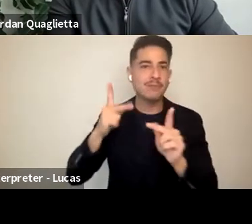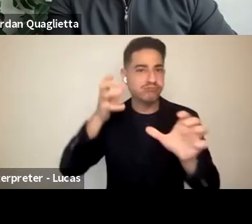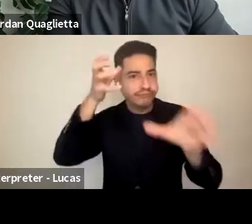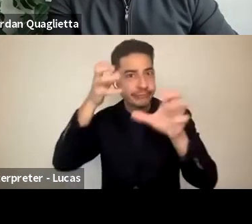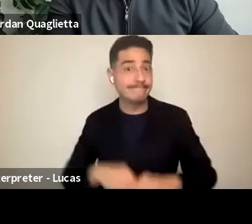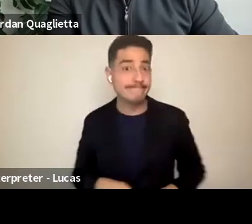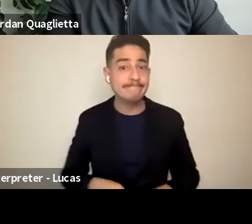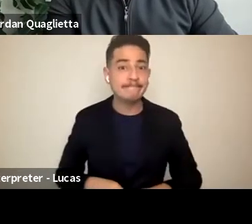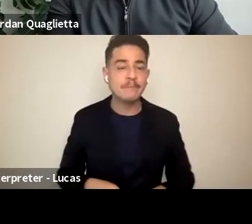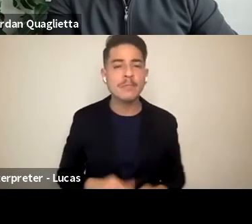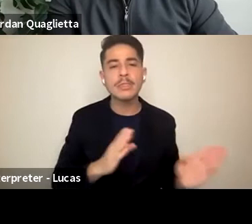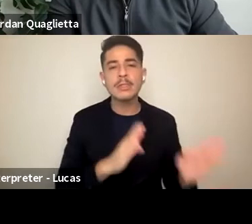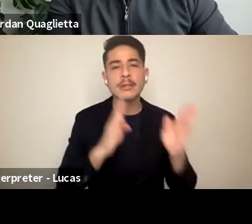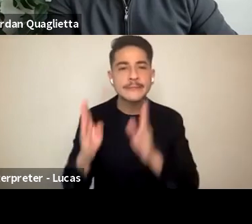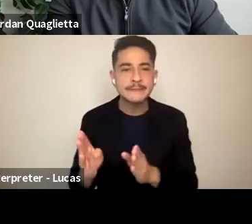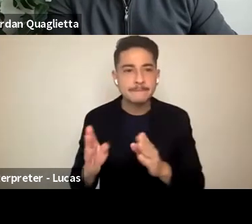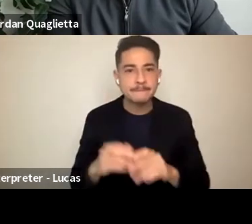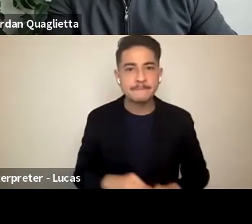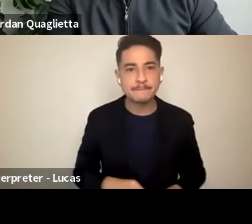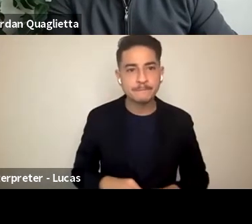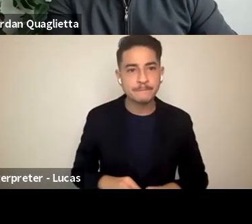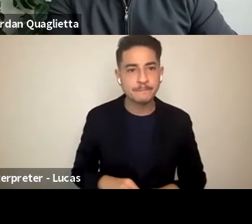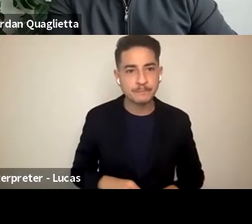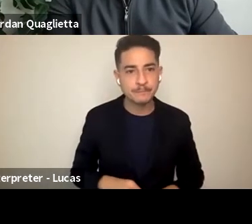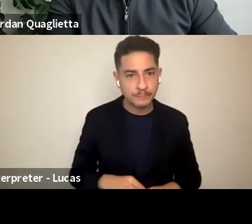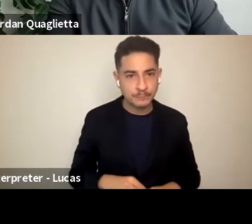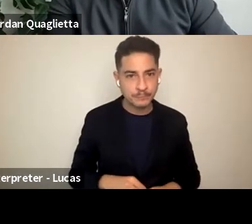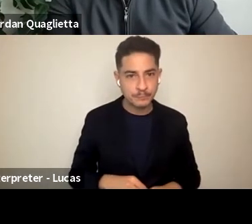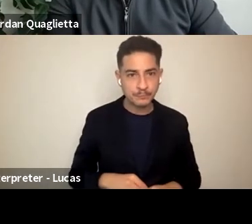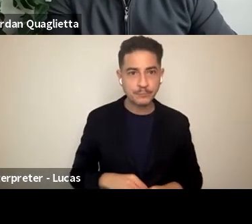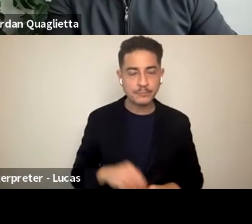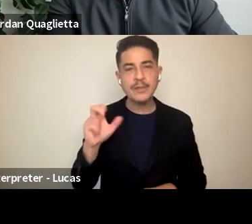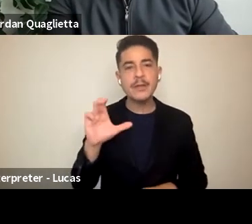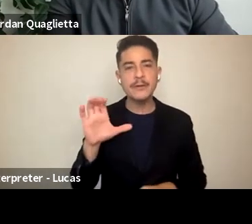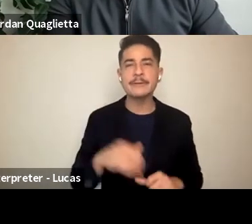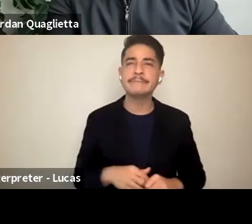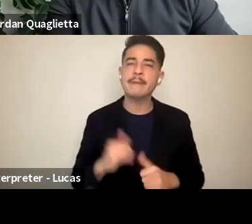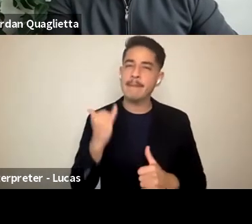I would just leave people with the final thought that your